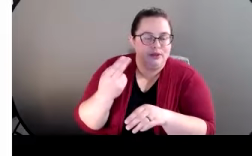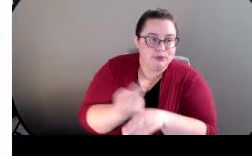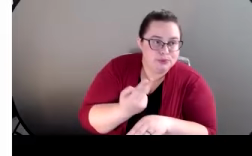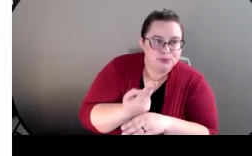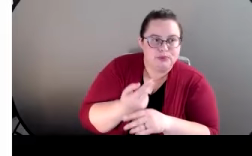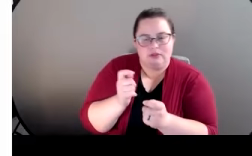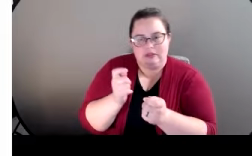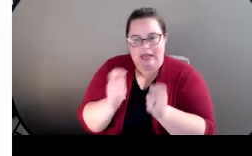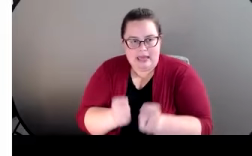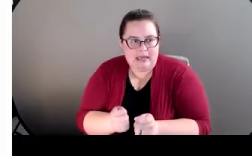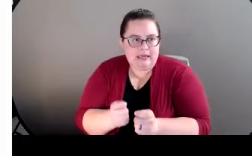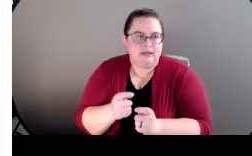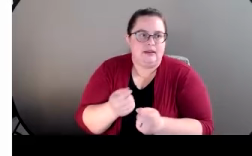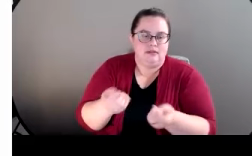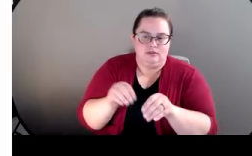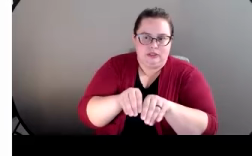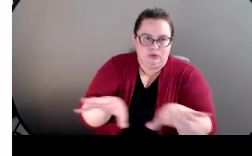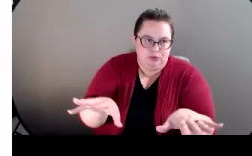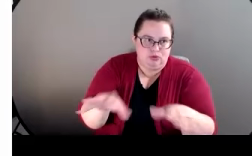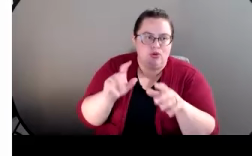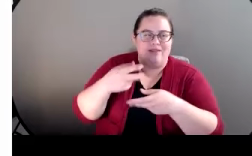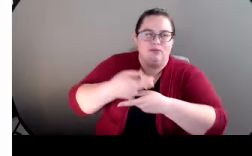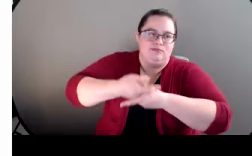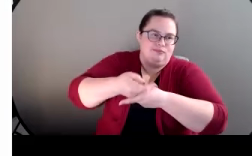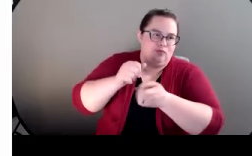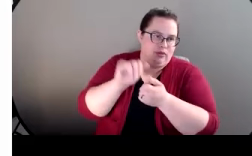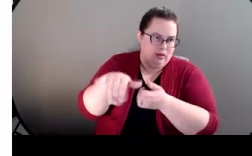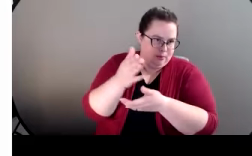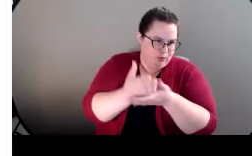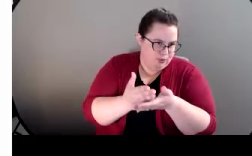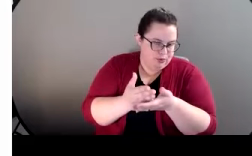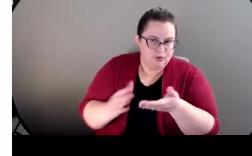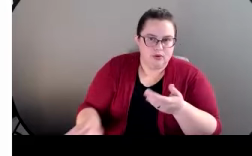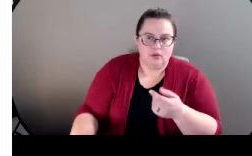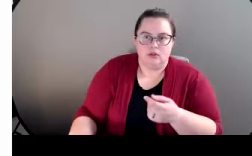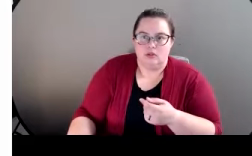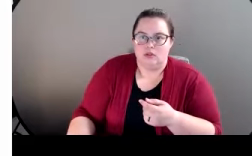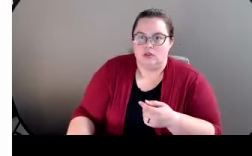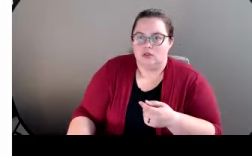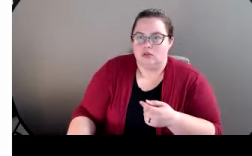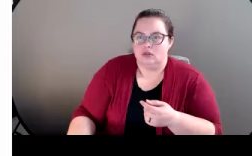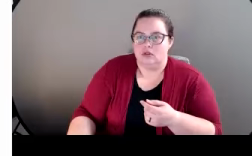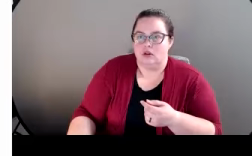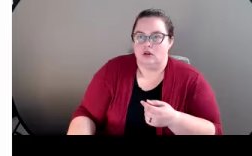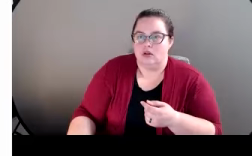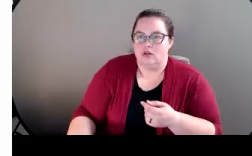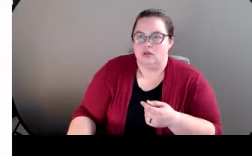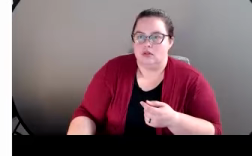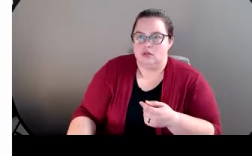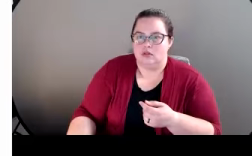So, you just have to be a little bit careful about that. And then for fair use, I would say